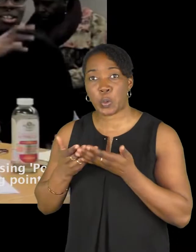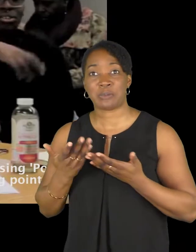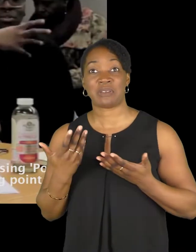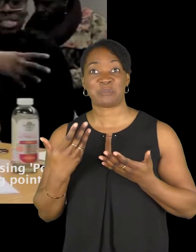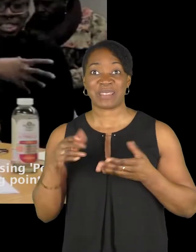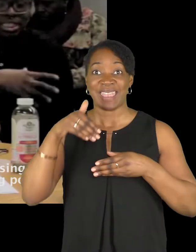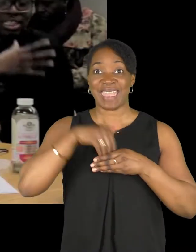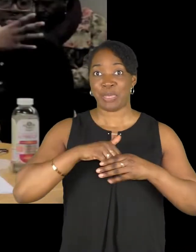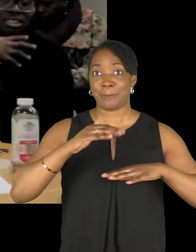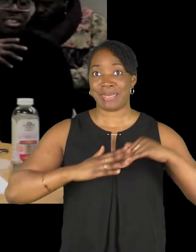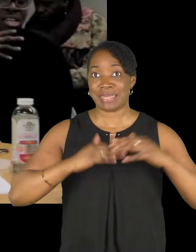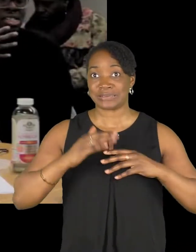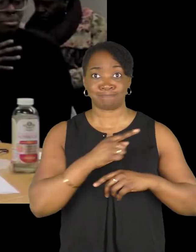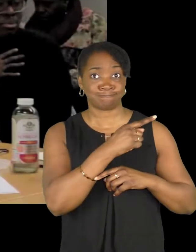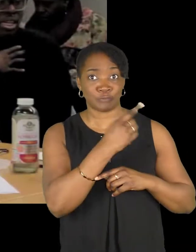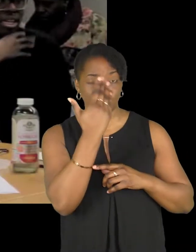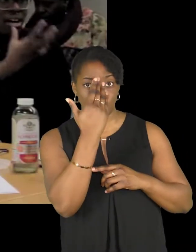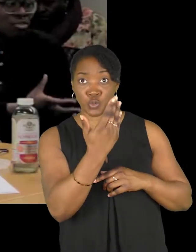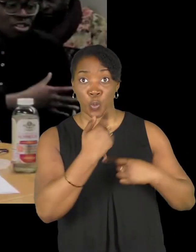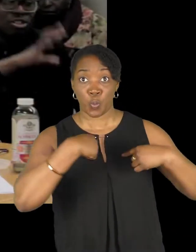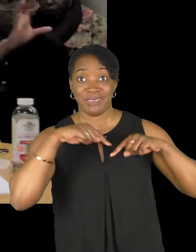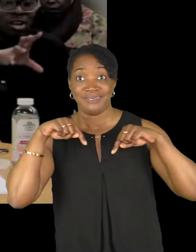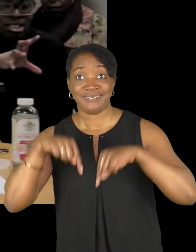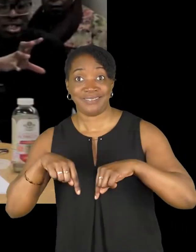speaks about, you know, we were kind of in the building, but they didn't know we were there, just